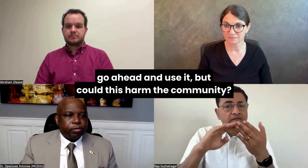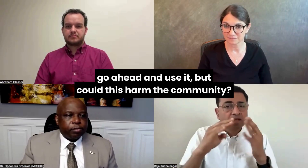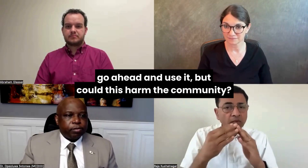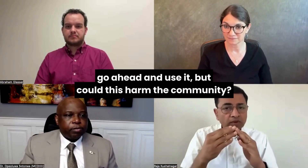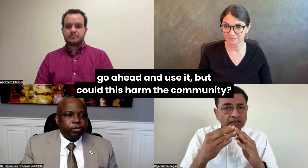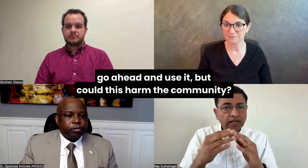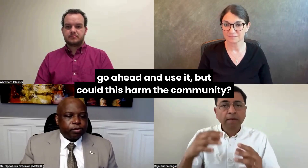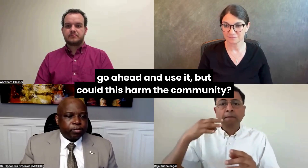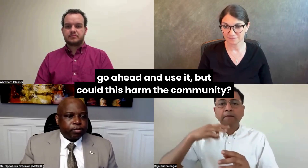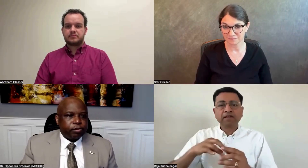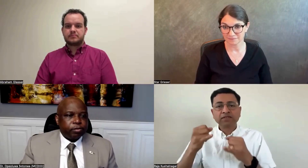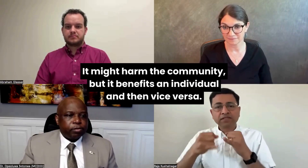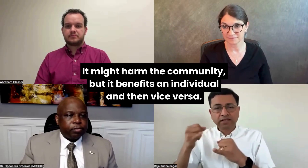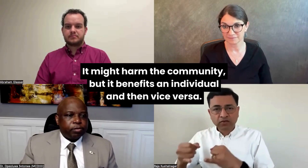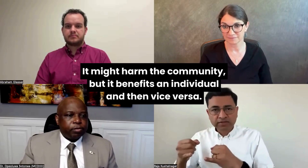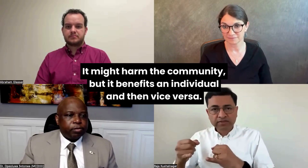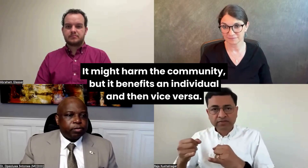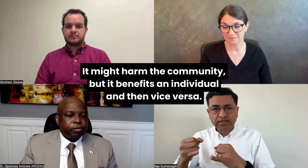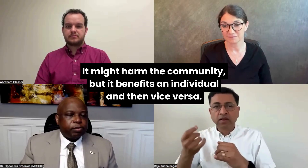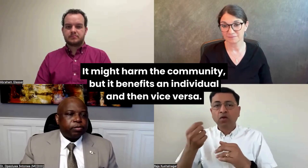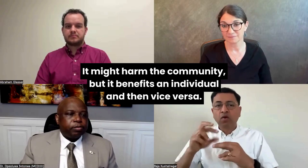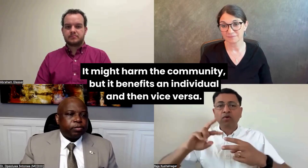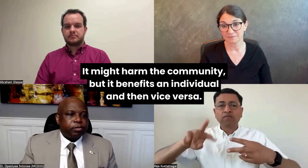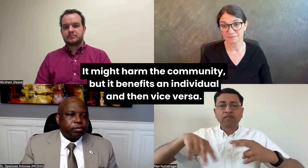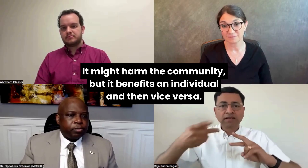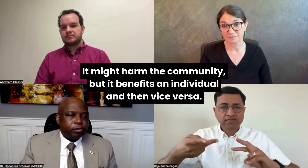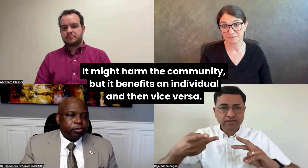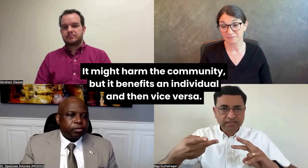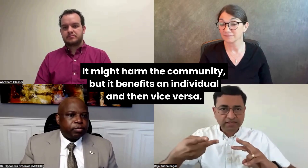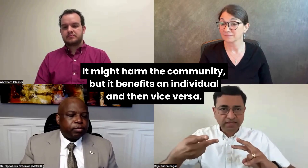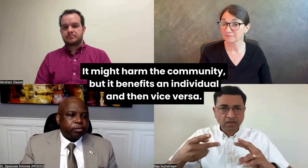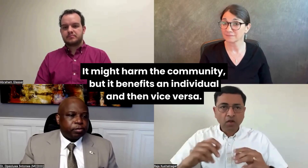It might harm the community, but it benefits an individual and then vice versa.